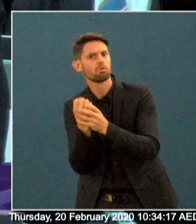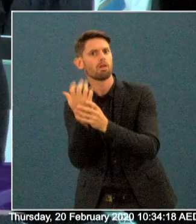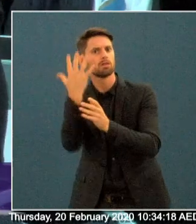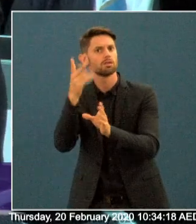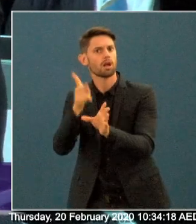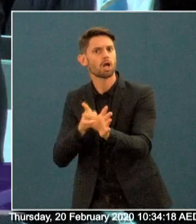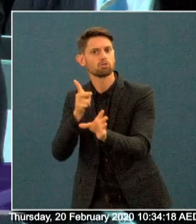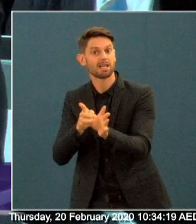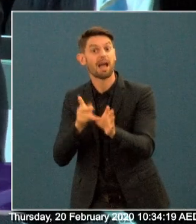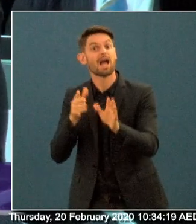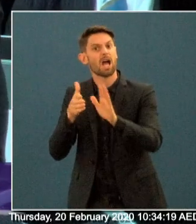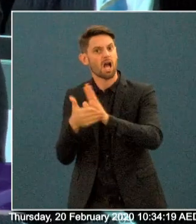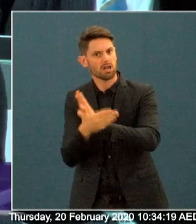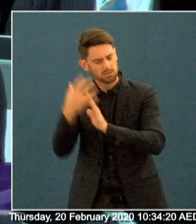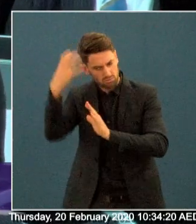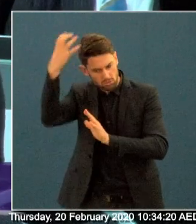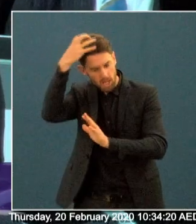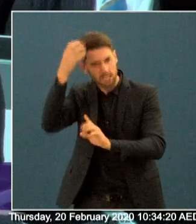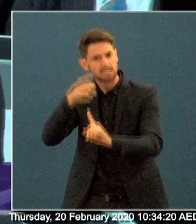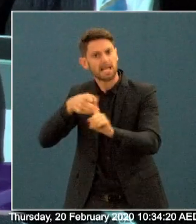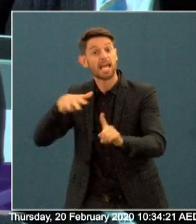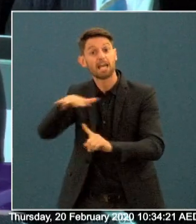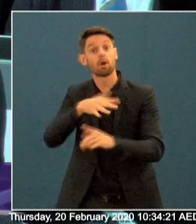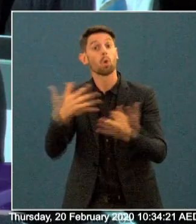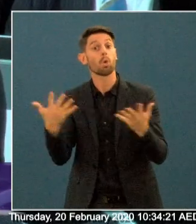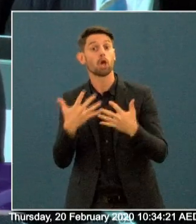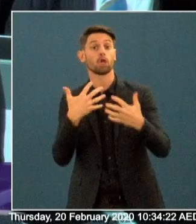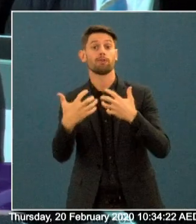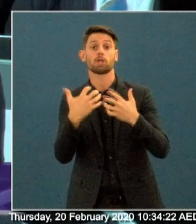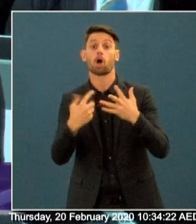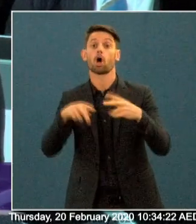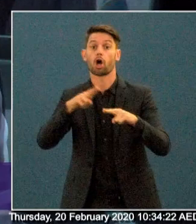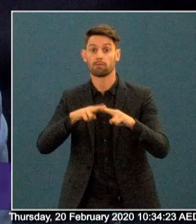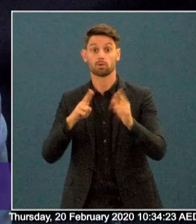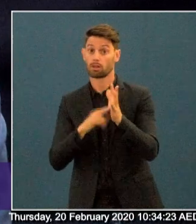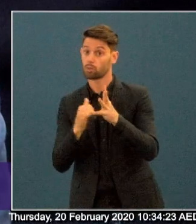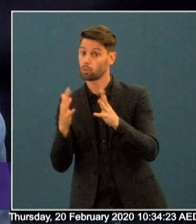within the School of Psychiatry at the University of New South Wales, is that right? PROF TROLLOR: Yes.